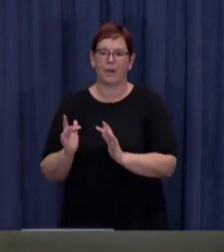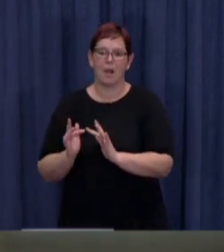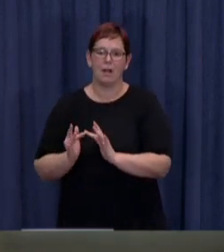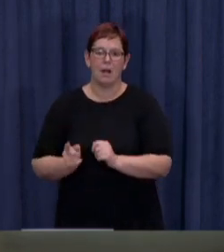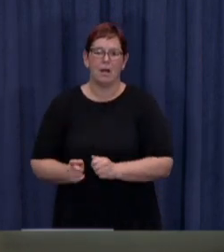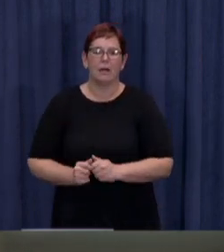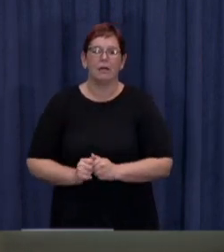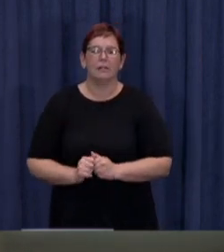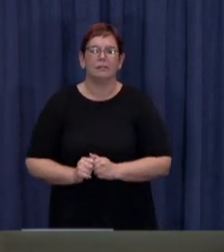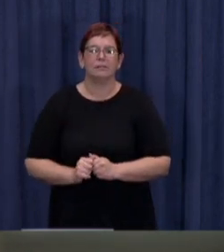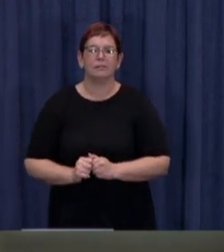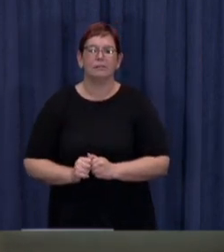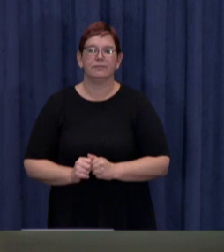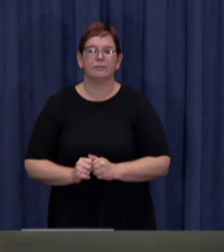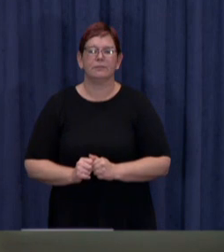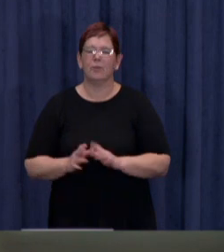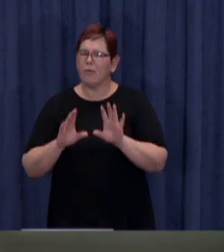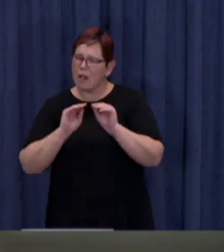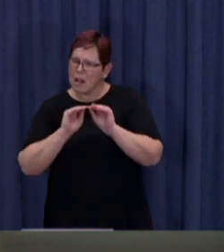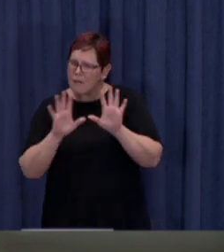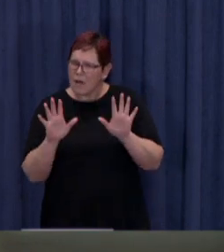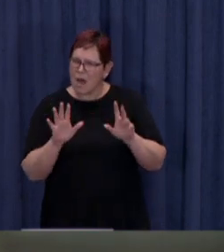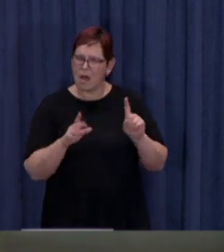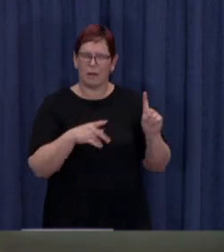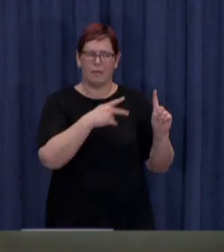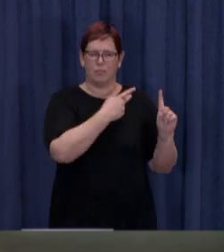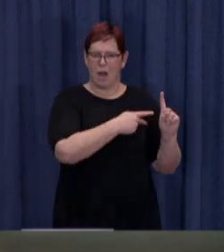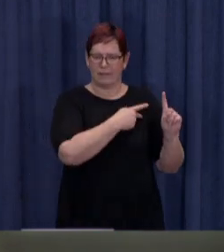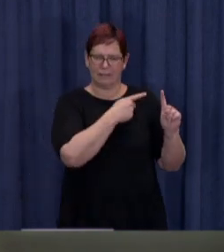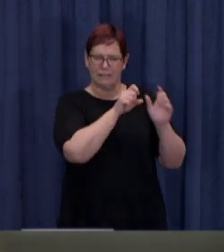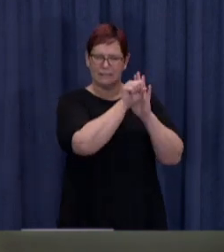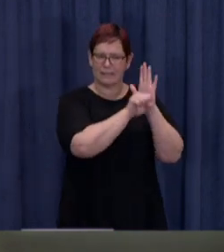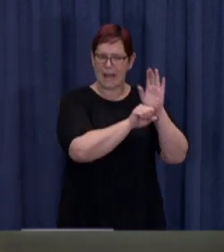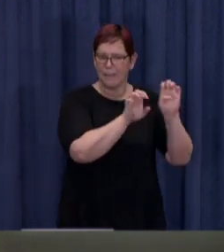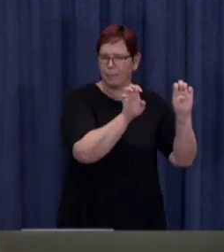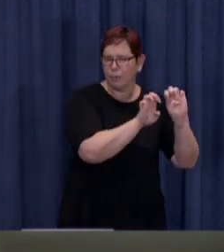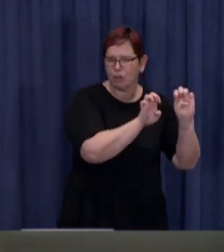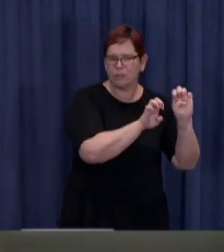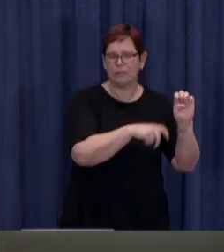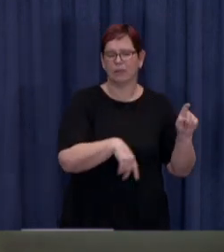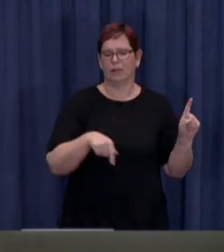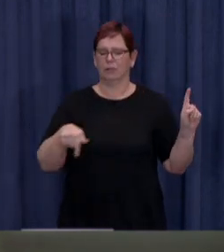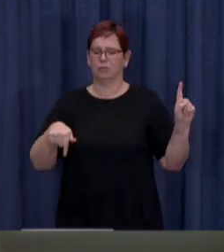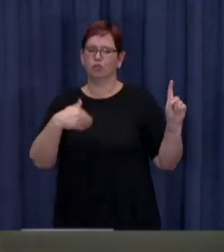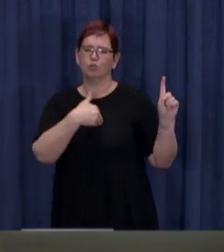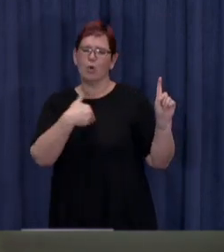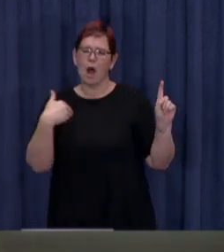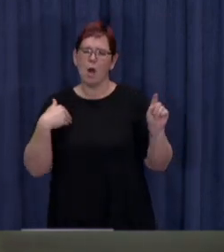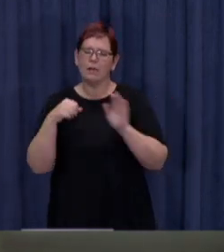and the Municipal declaration of emergency which if you would like to provide a few examples of the sorts of measures that the provinces declaration